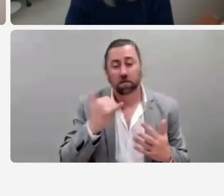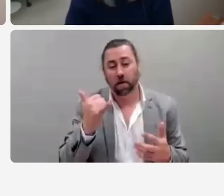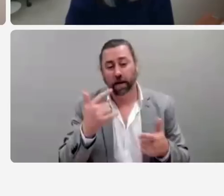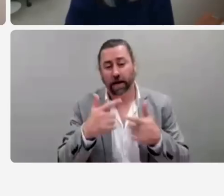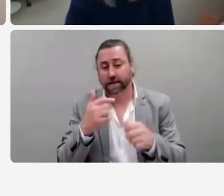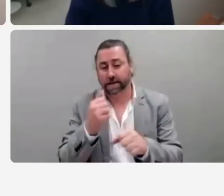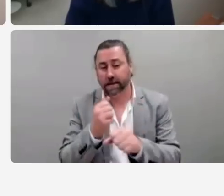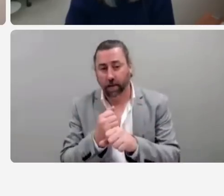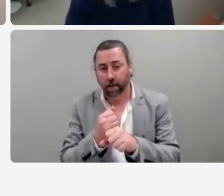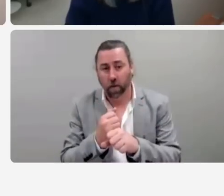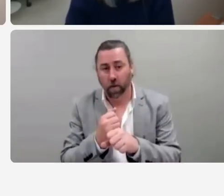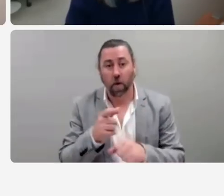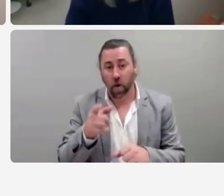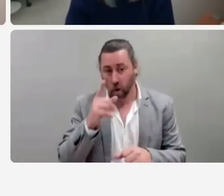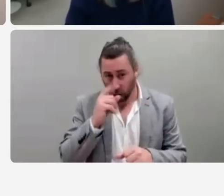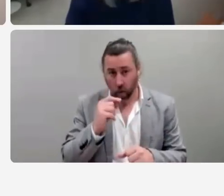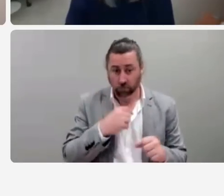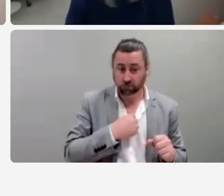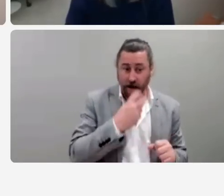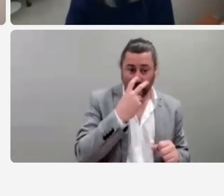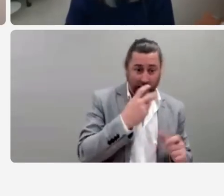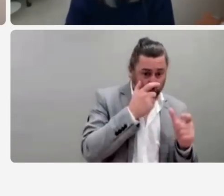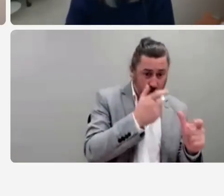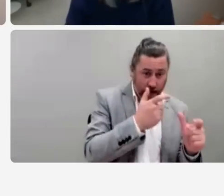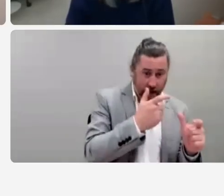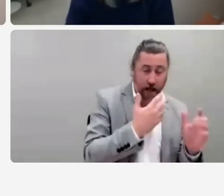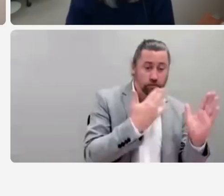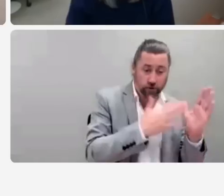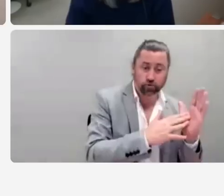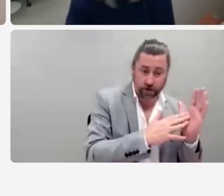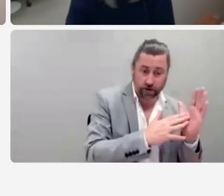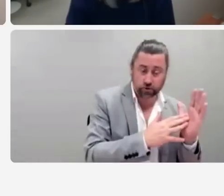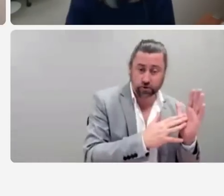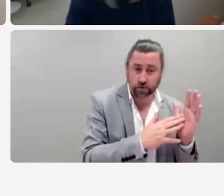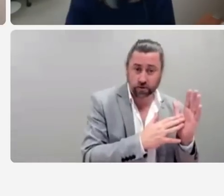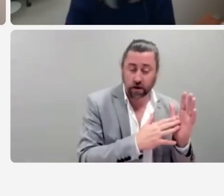be mutually recognised within the aged care system if you meet a certain set of criteria for the